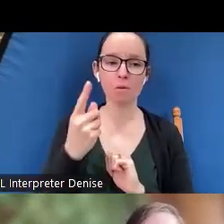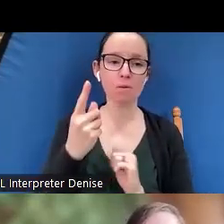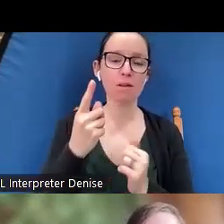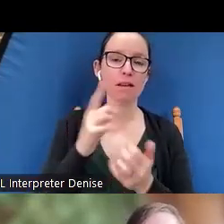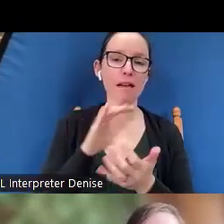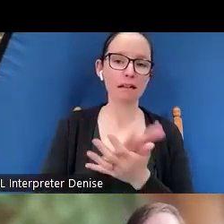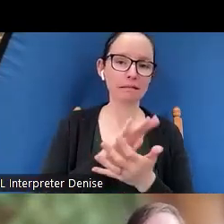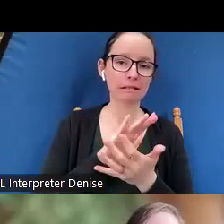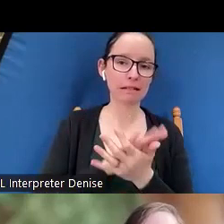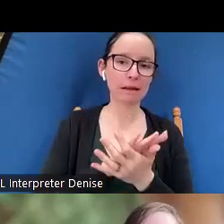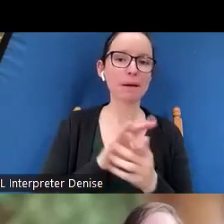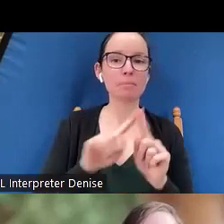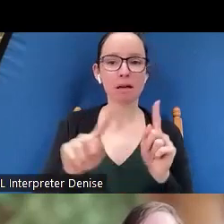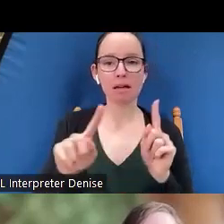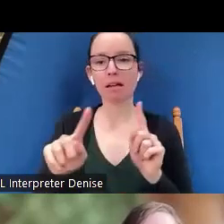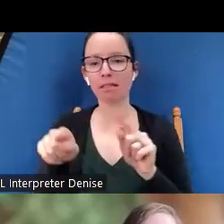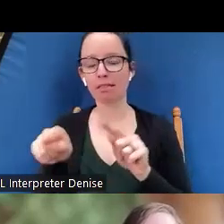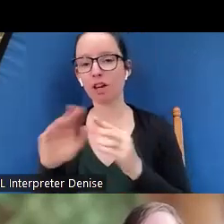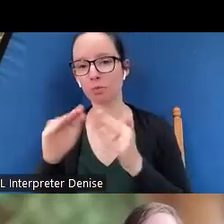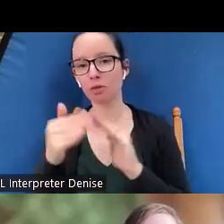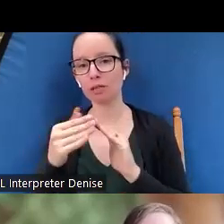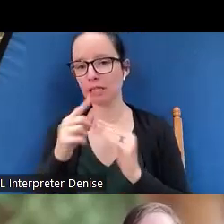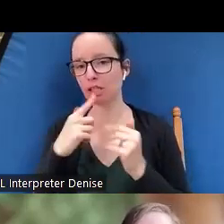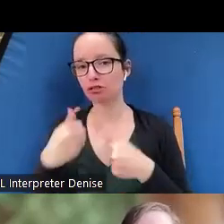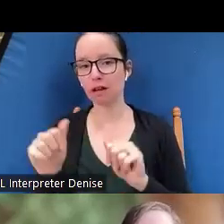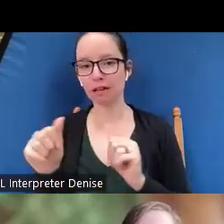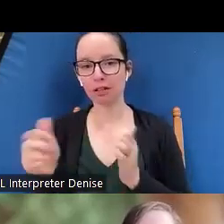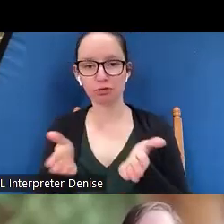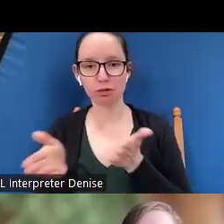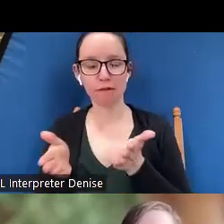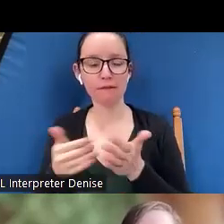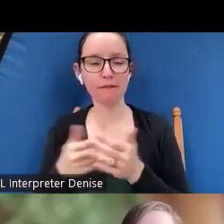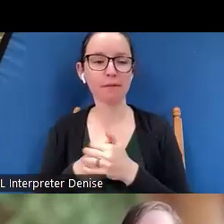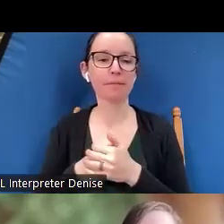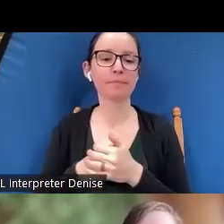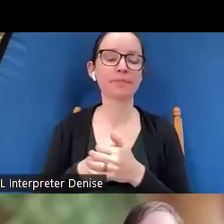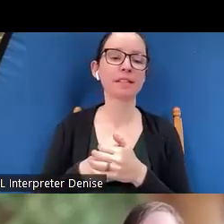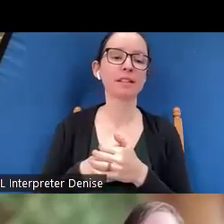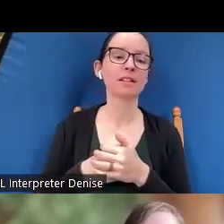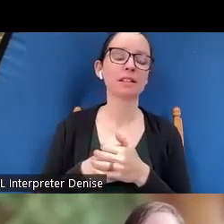And then yeah, also thinking about what they have done thus